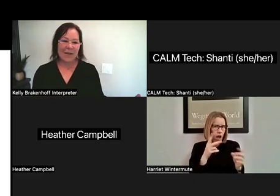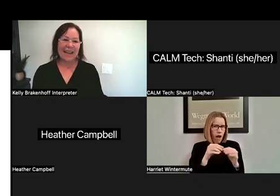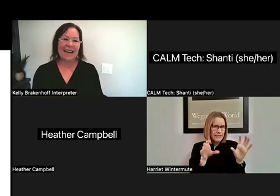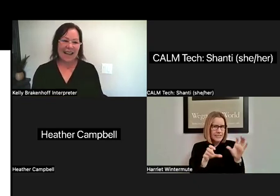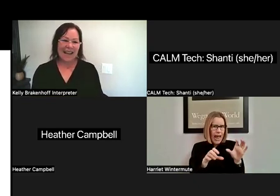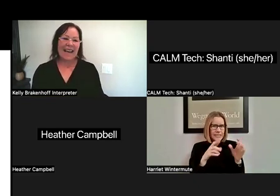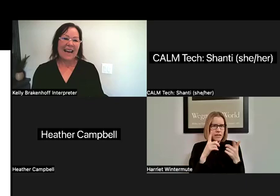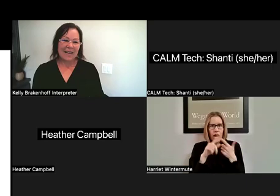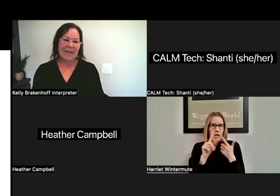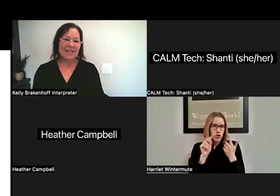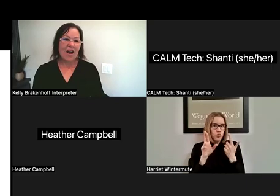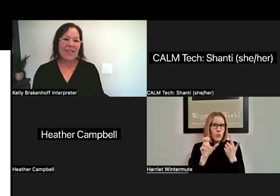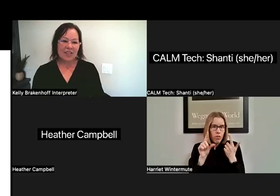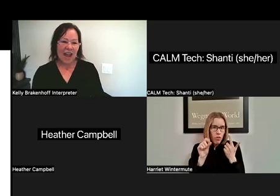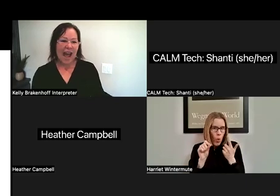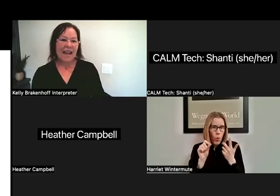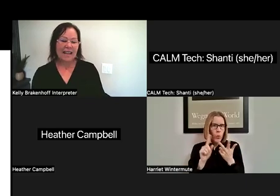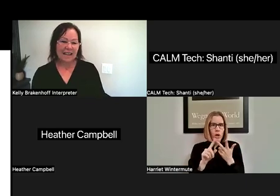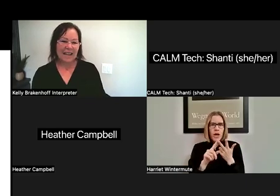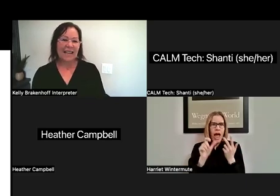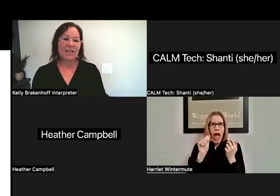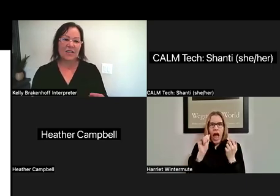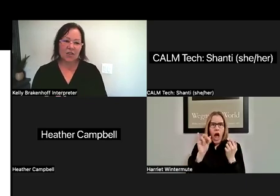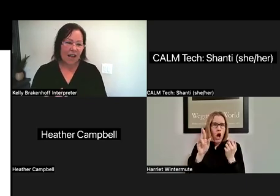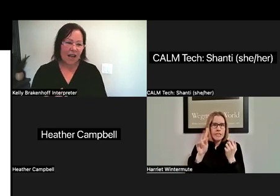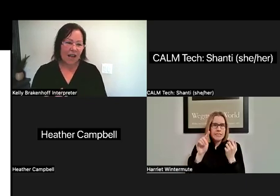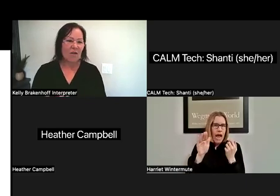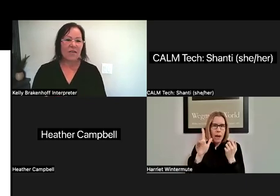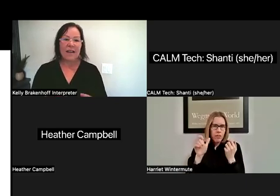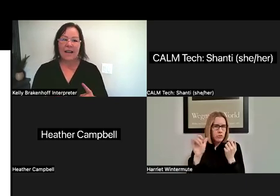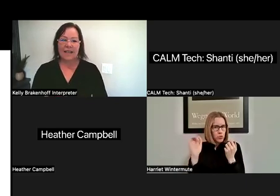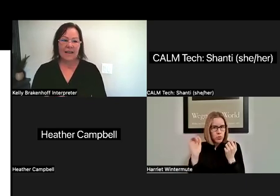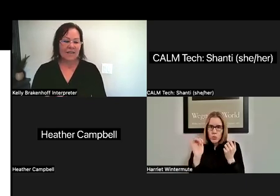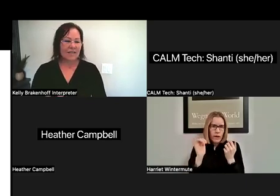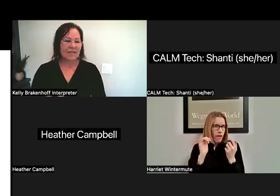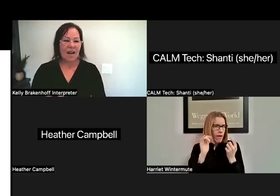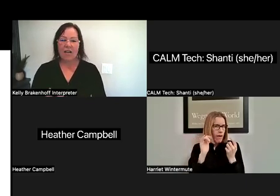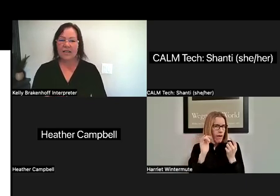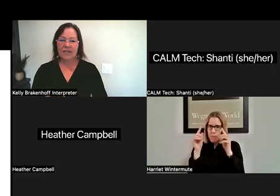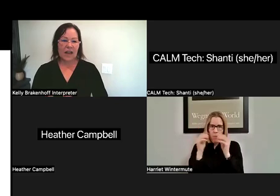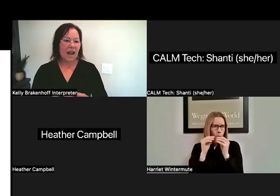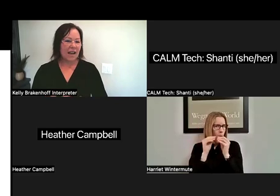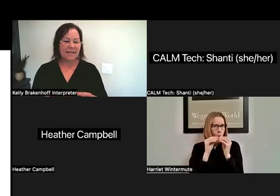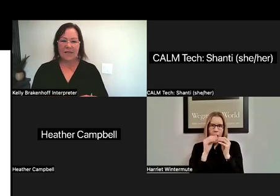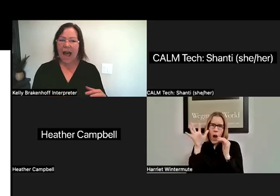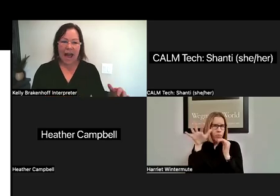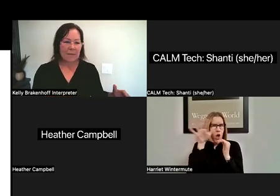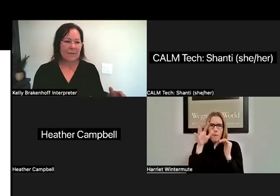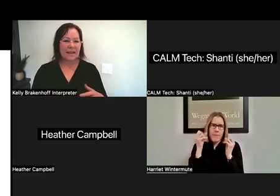but I saw in the chat like there is TRELO. There is all different kinds of apps and